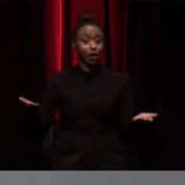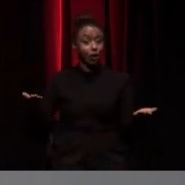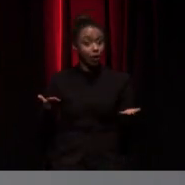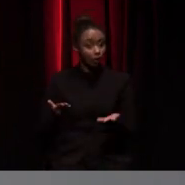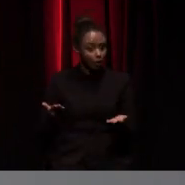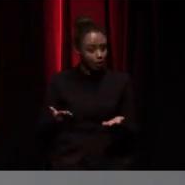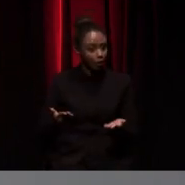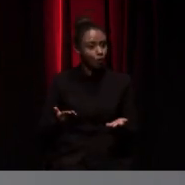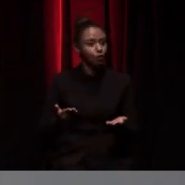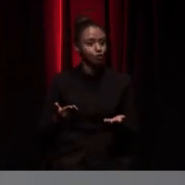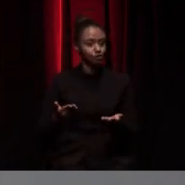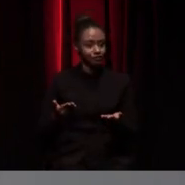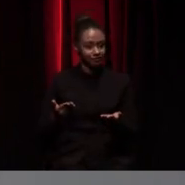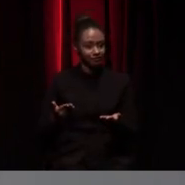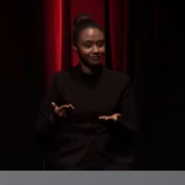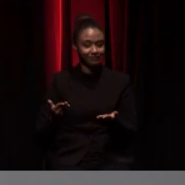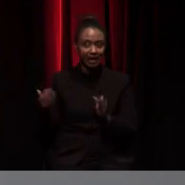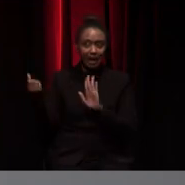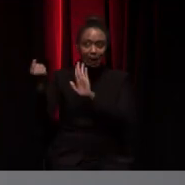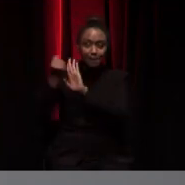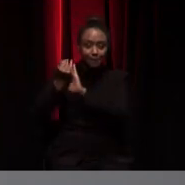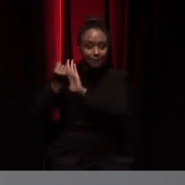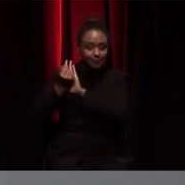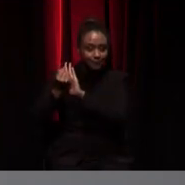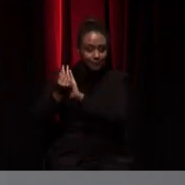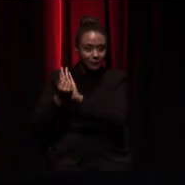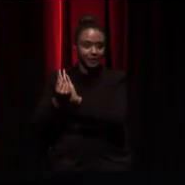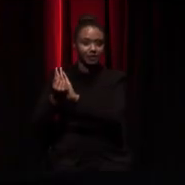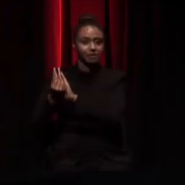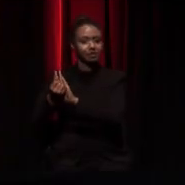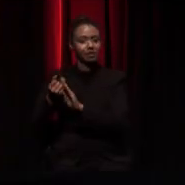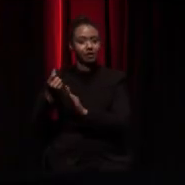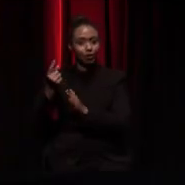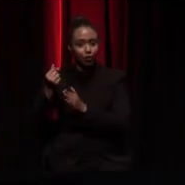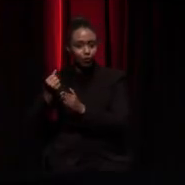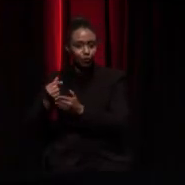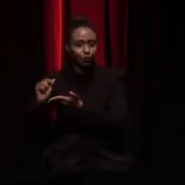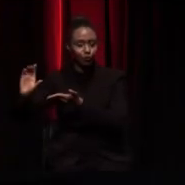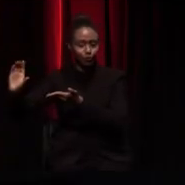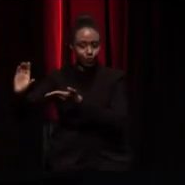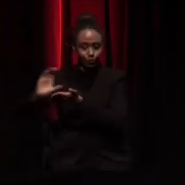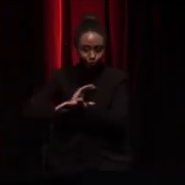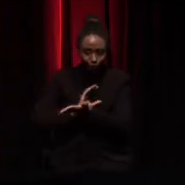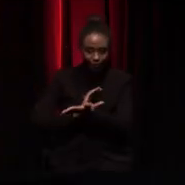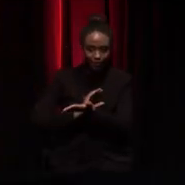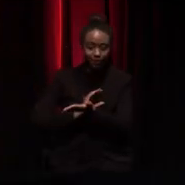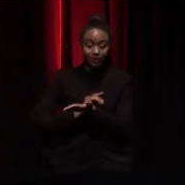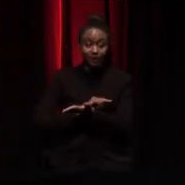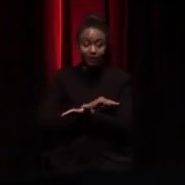they should be worried with the migration of brands to sponsored contents.